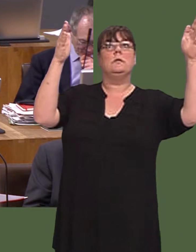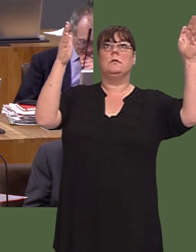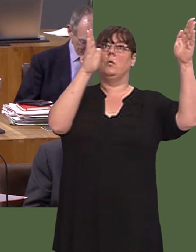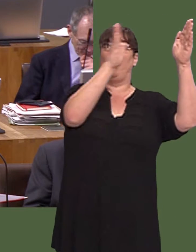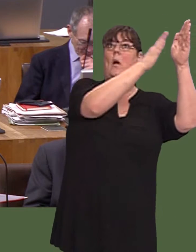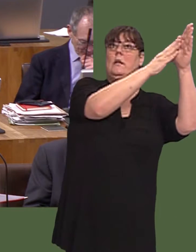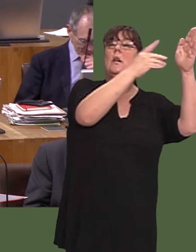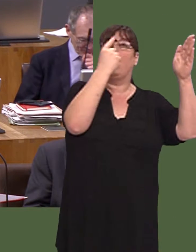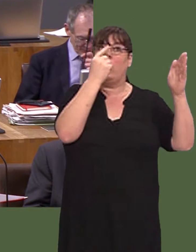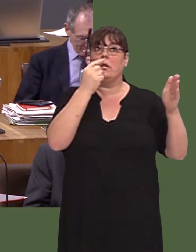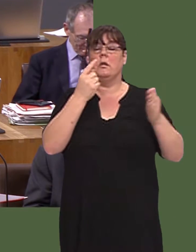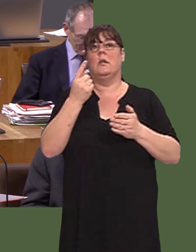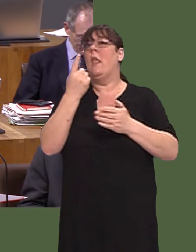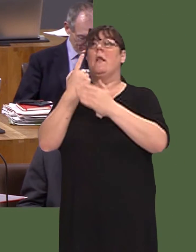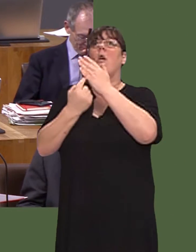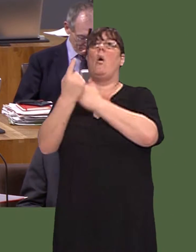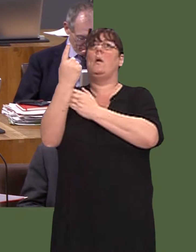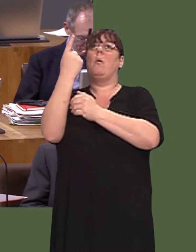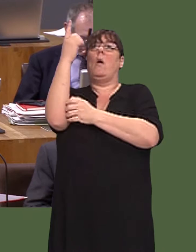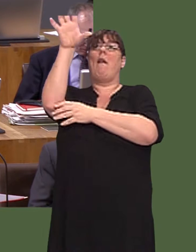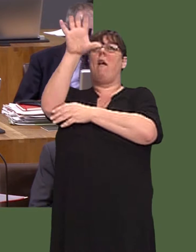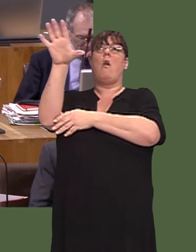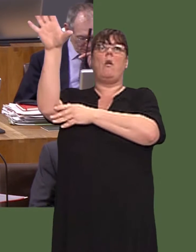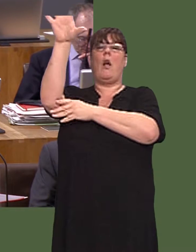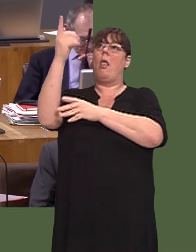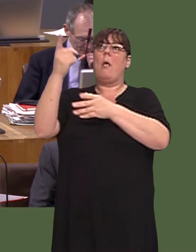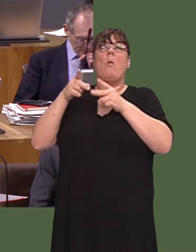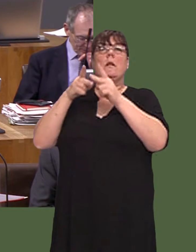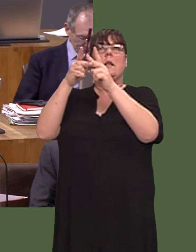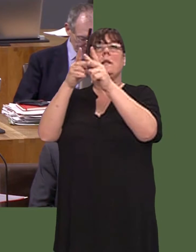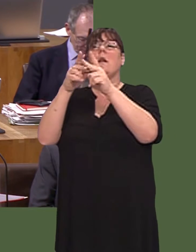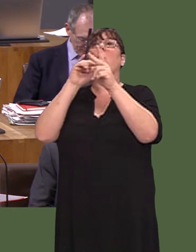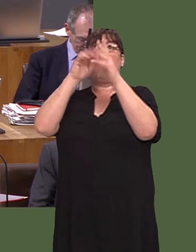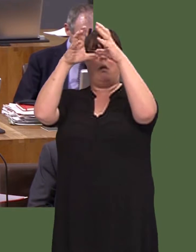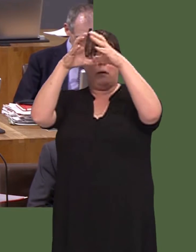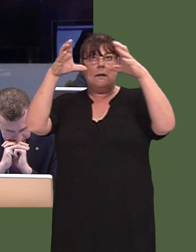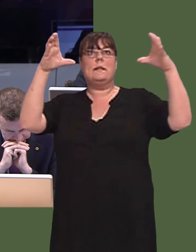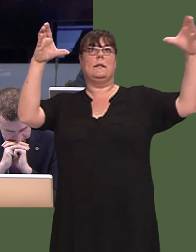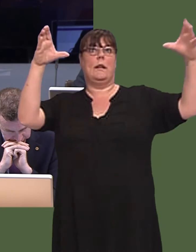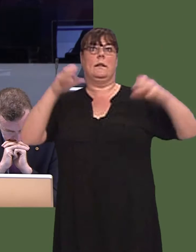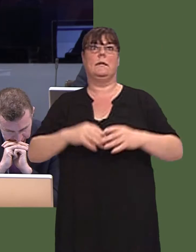These are not metro systems that are designed to be self-contained; they are systems that are designed to be extended in the future.